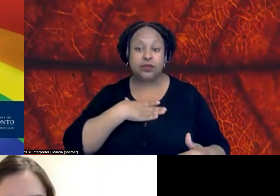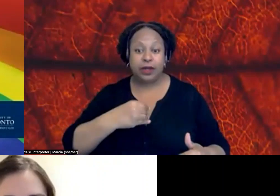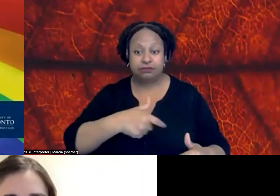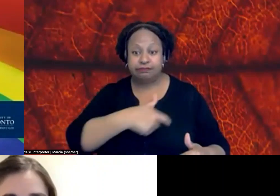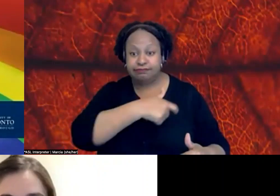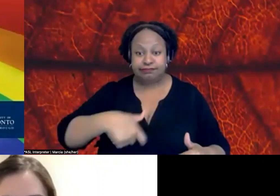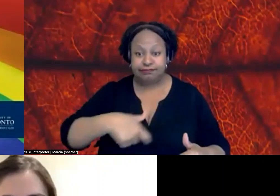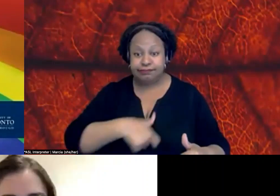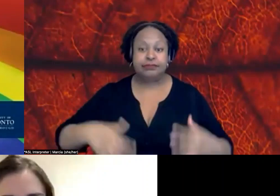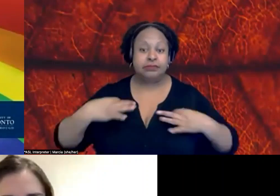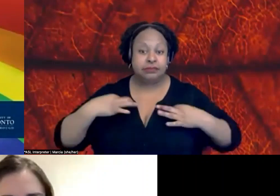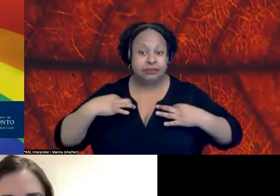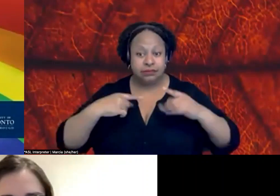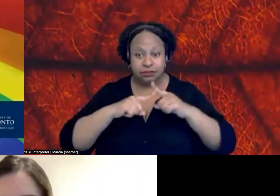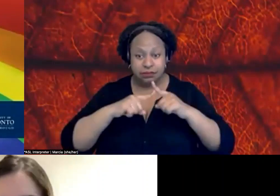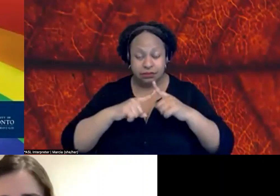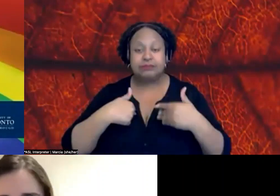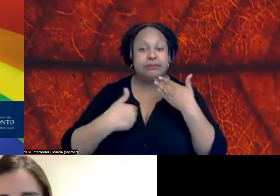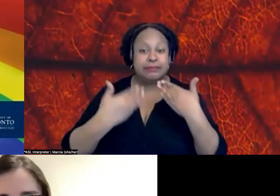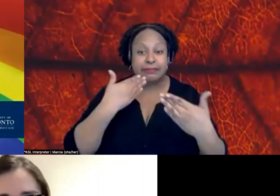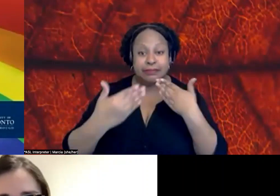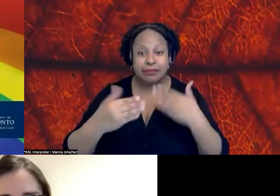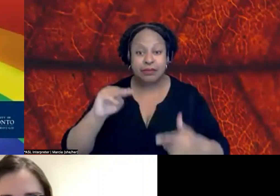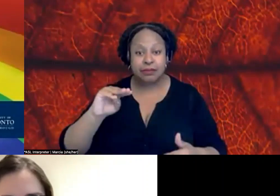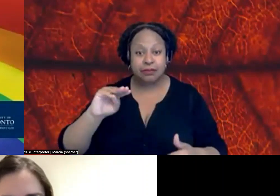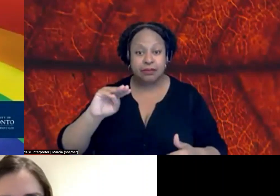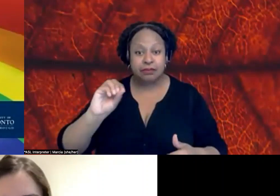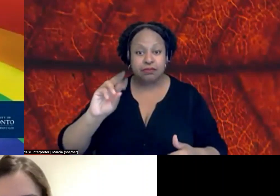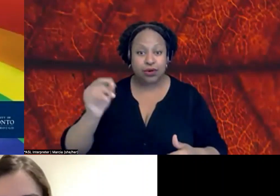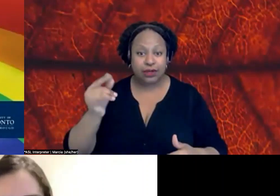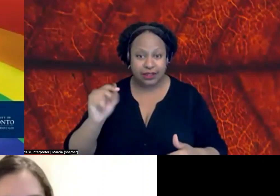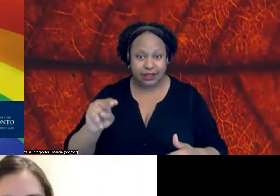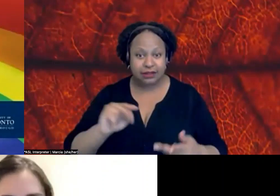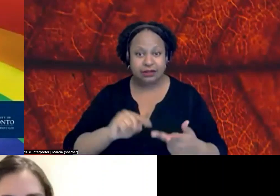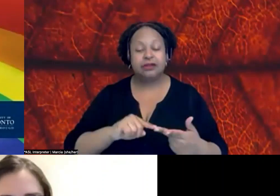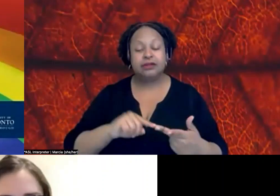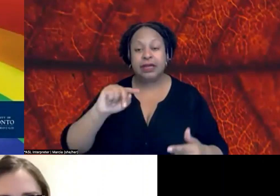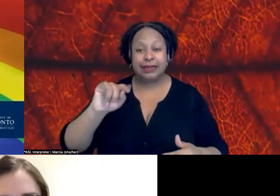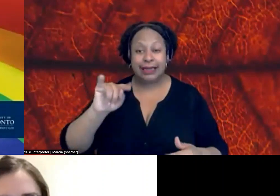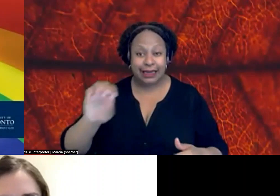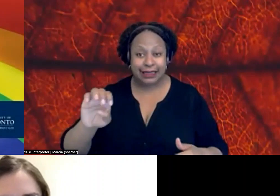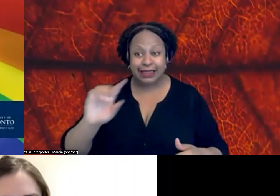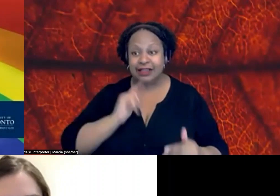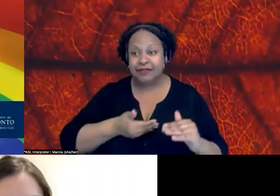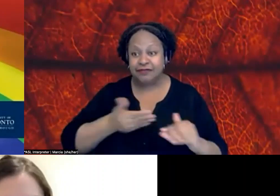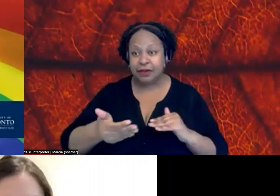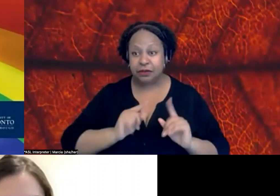So thank you Morghan and Natalie so much for inviting me to be here today. I greatly appreciate it.